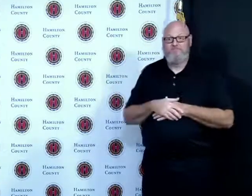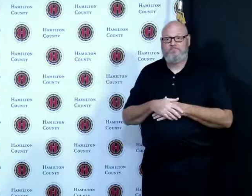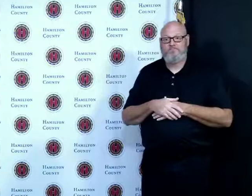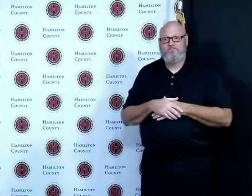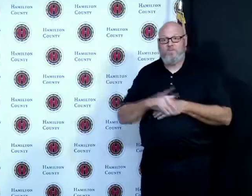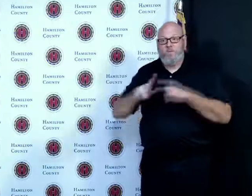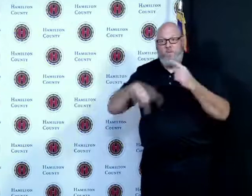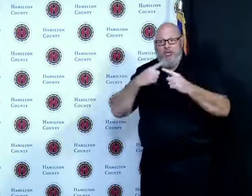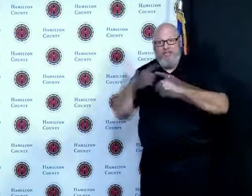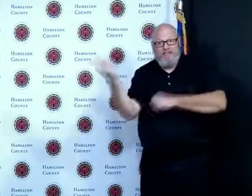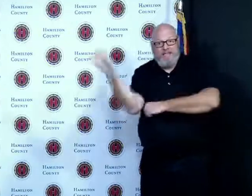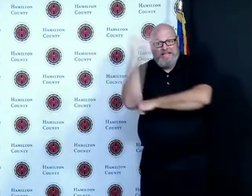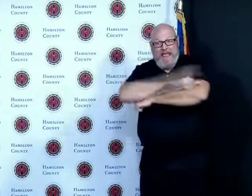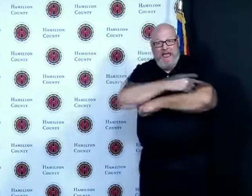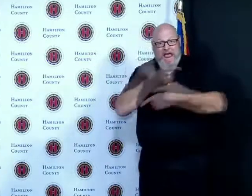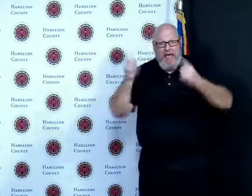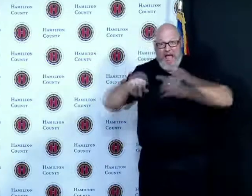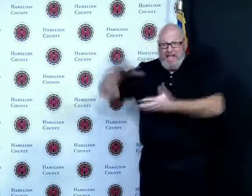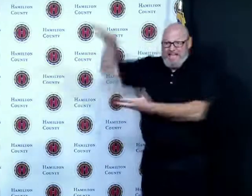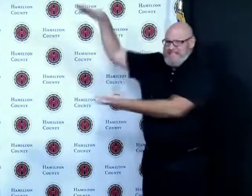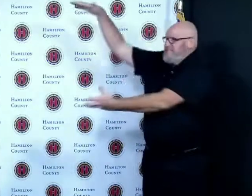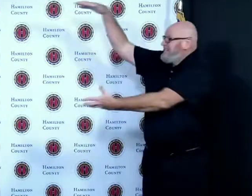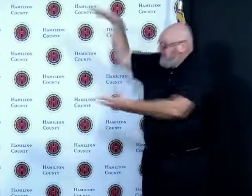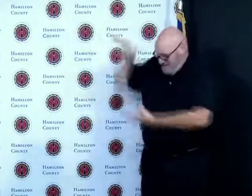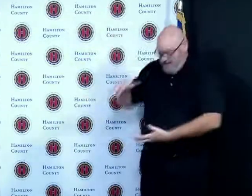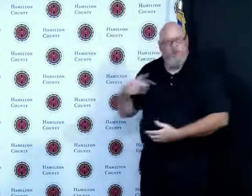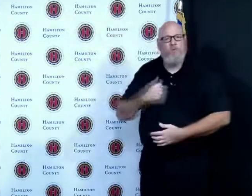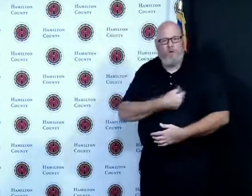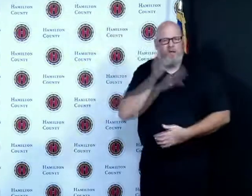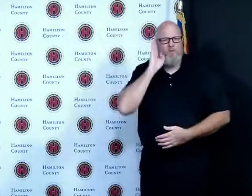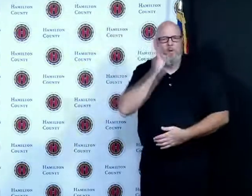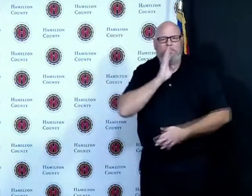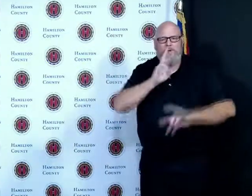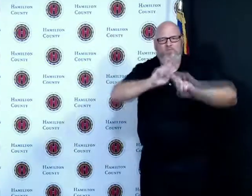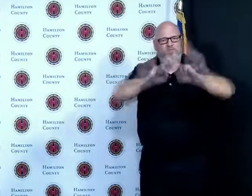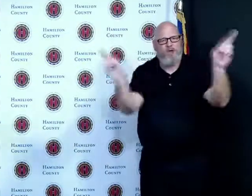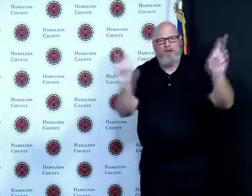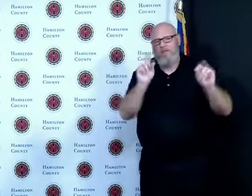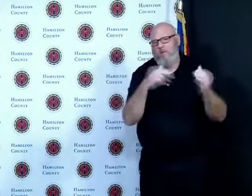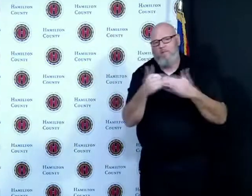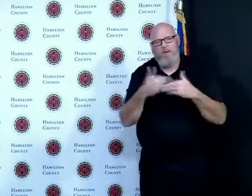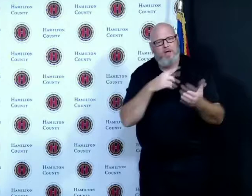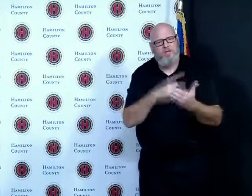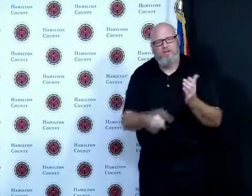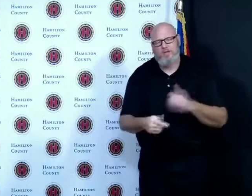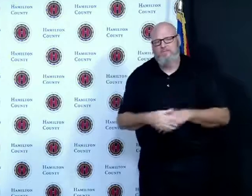available we're ready to go and and one last thing Renee you touched on it the the criteria